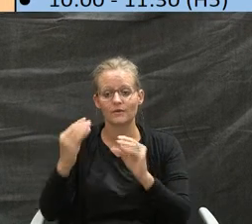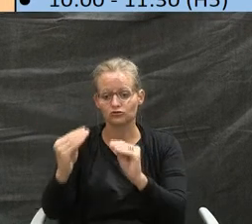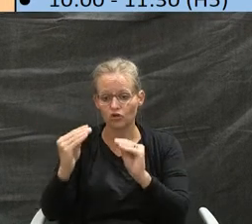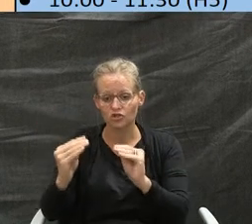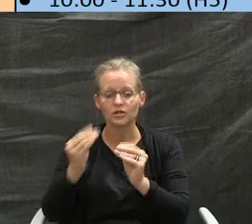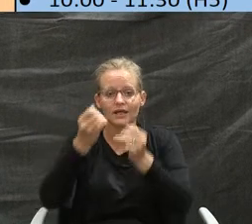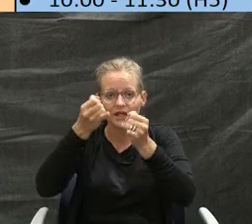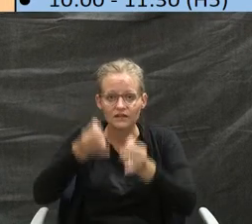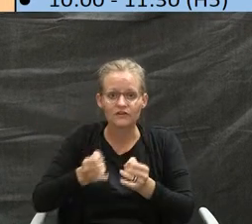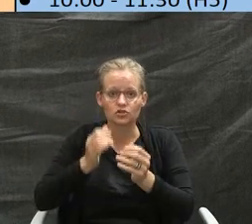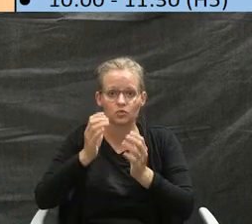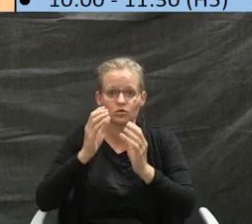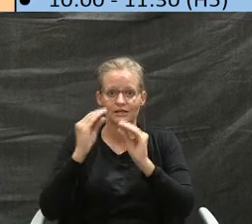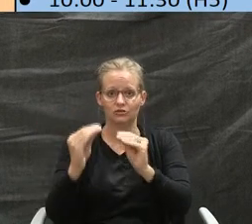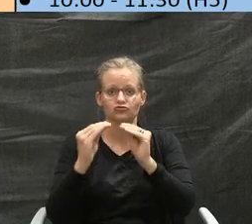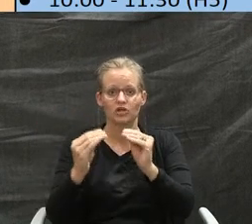individual instruction, another intervention as needed.